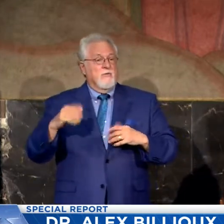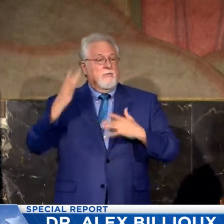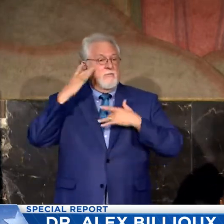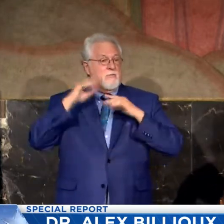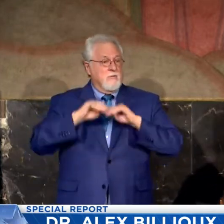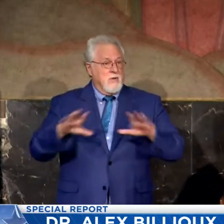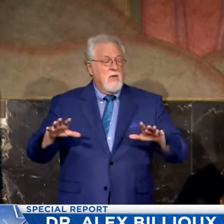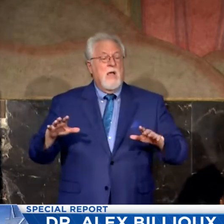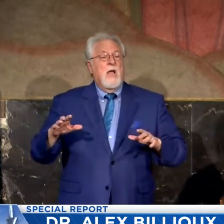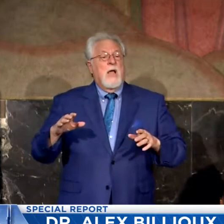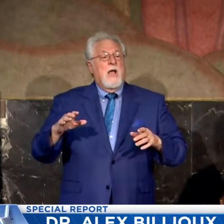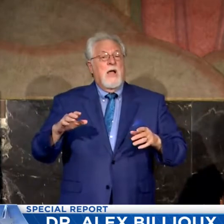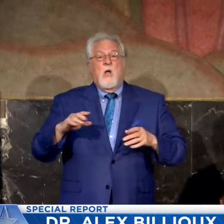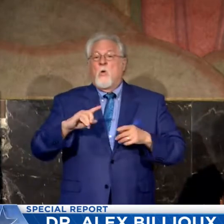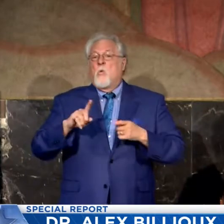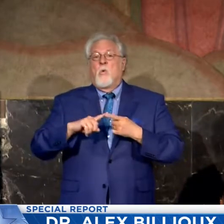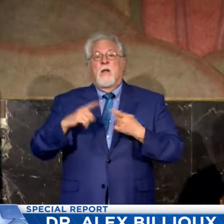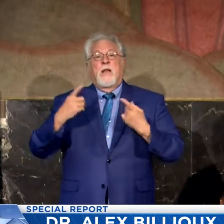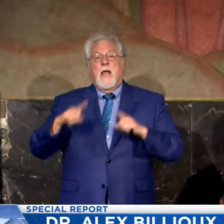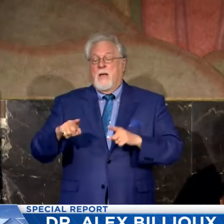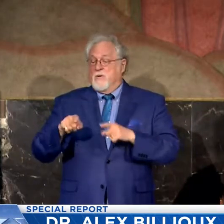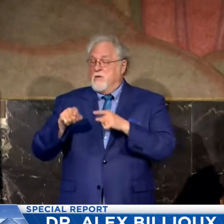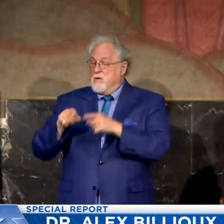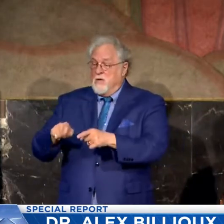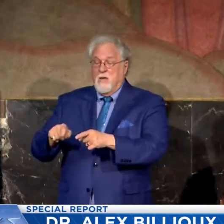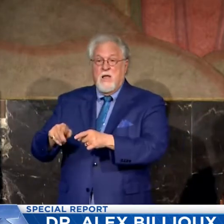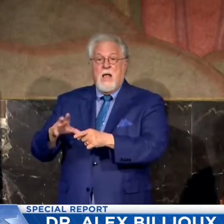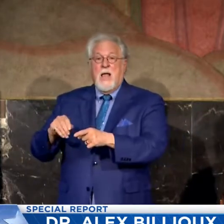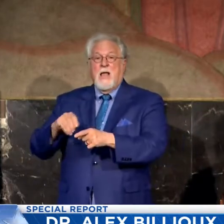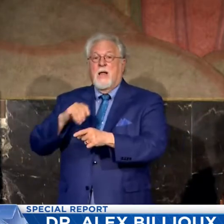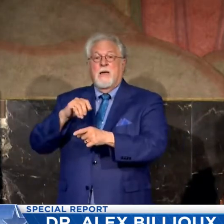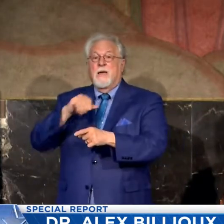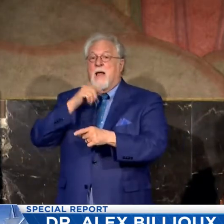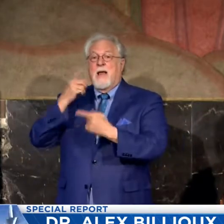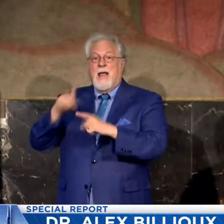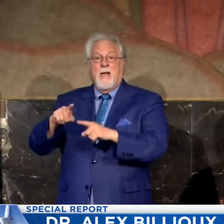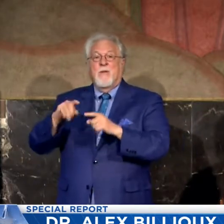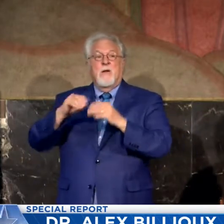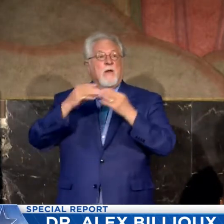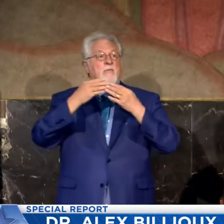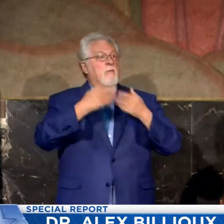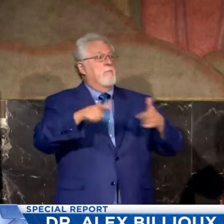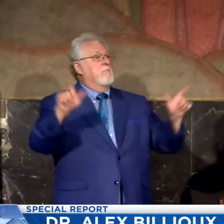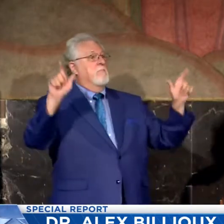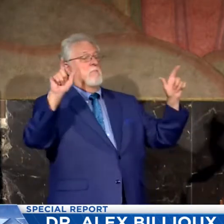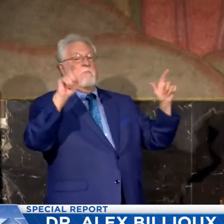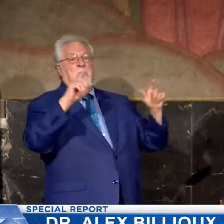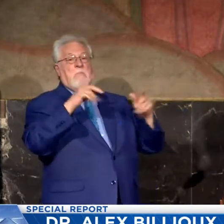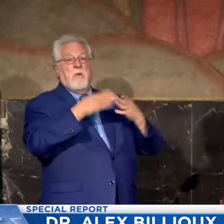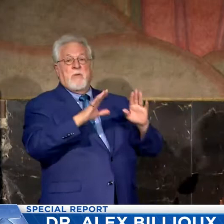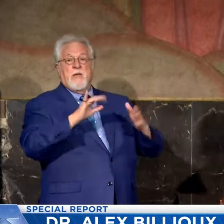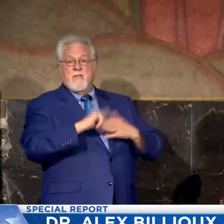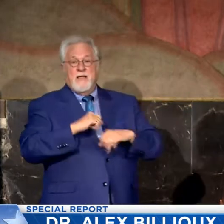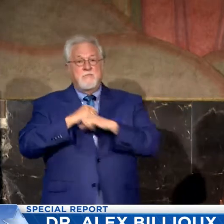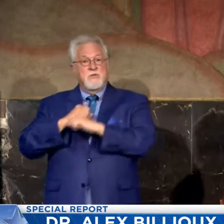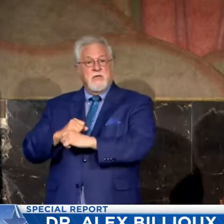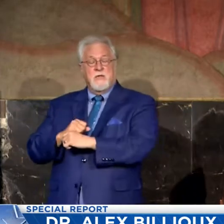WE ARE DOING THAT IN A WAY THAT HONORS THE PUBLIC INTEREST WITH ANYTHING THAT IMPACTS THEM. AGAIN, AS YOU'VE SEEN WITH OTHER OUTBREAKS, THE GOVERNOR